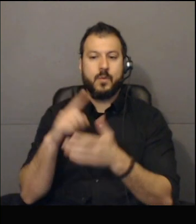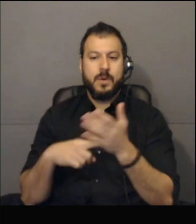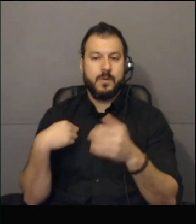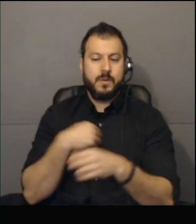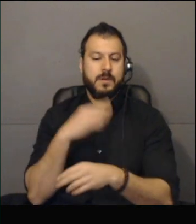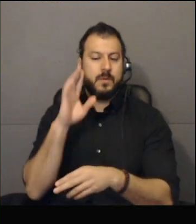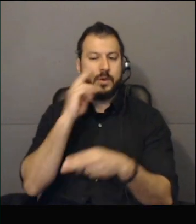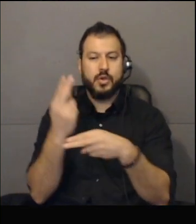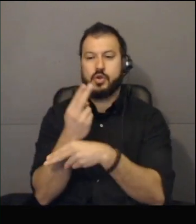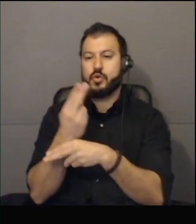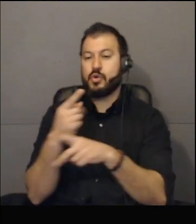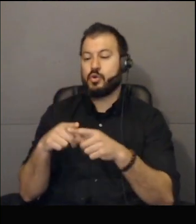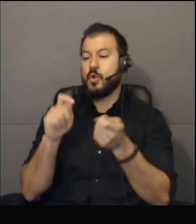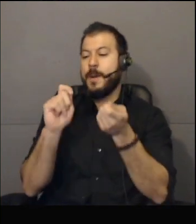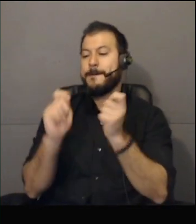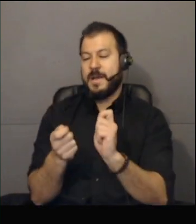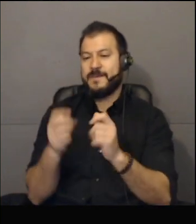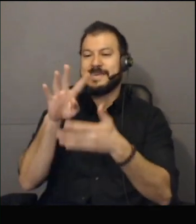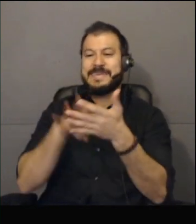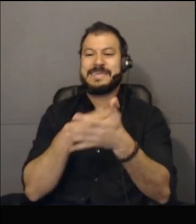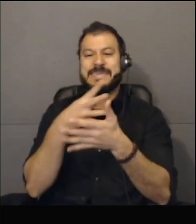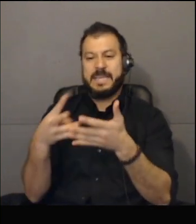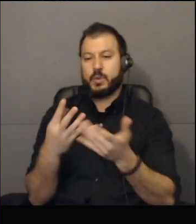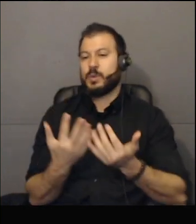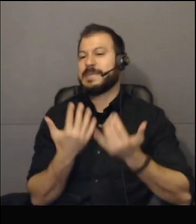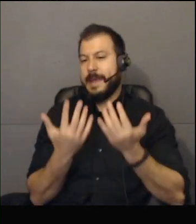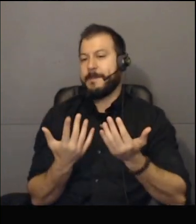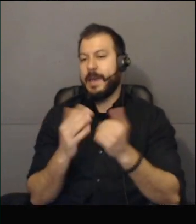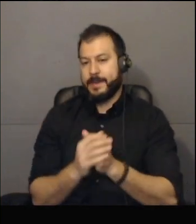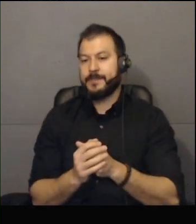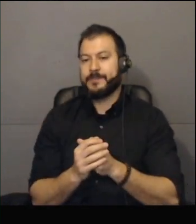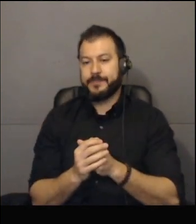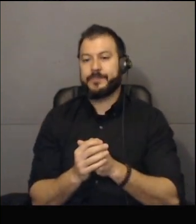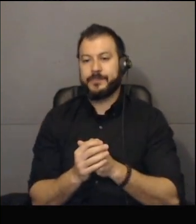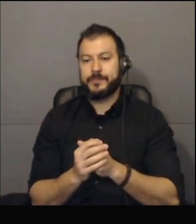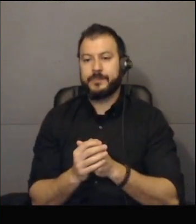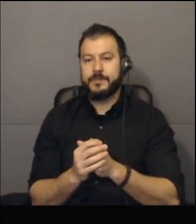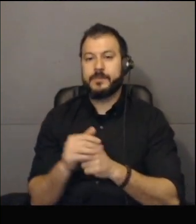modify a stellar standby. So this bill has started standby of two.